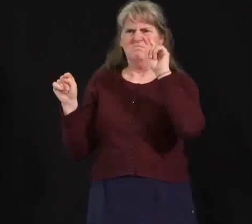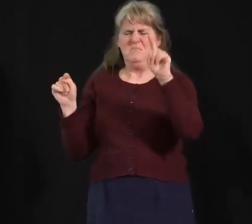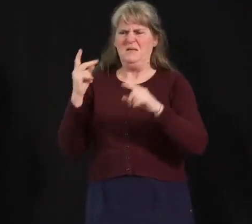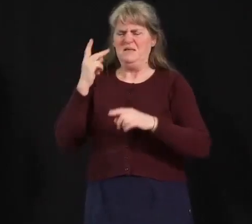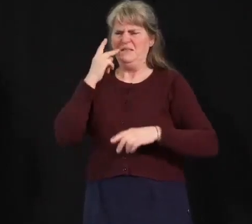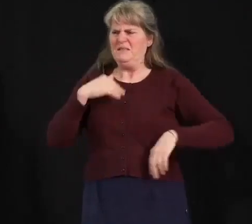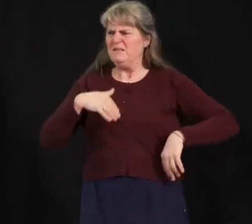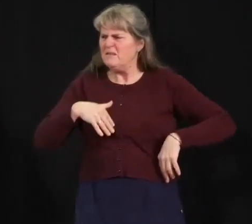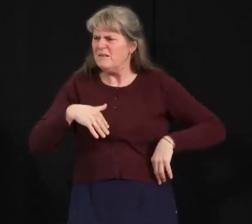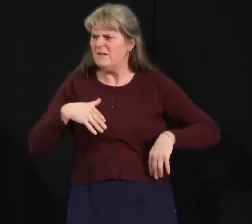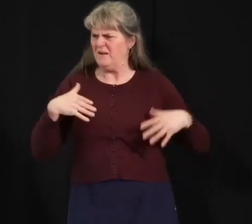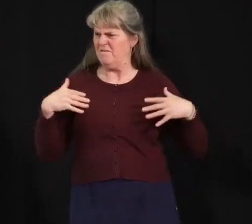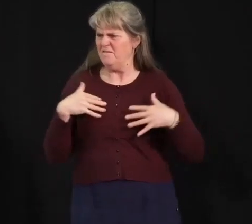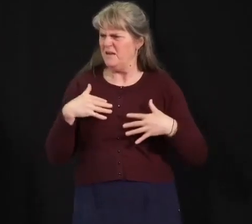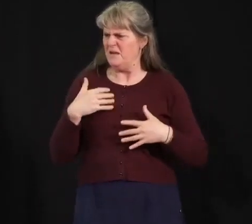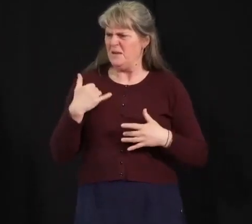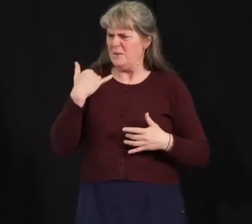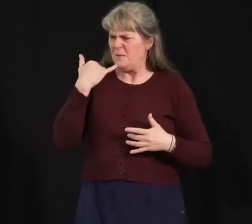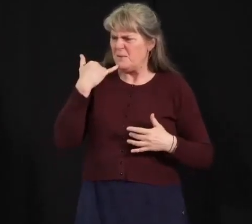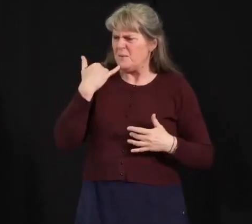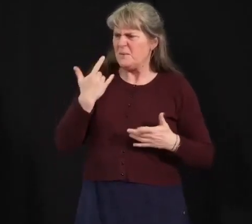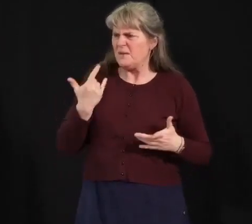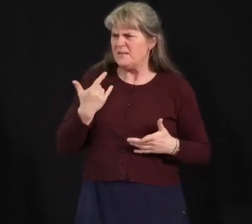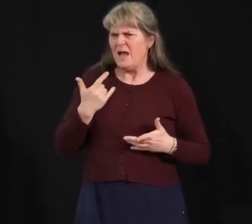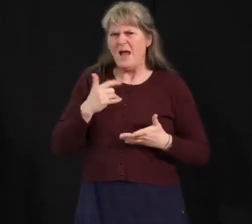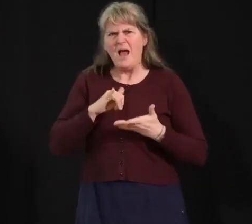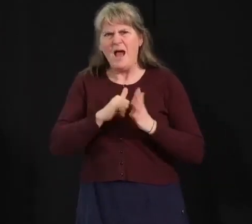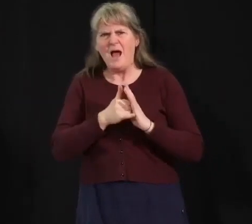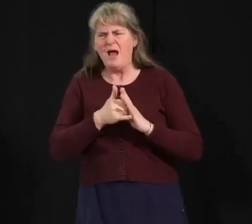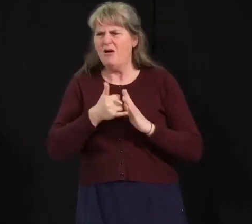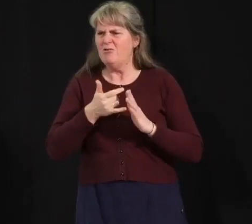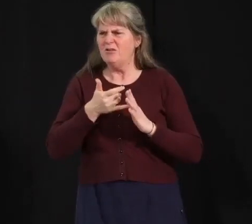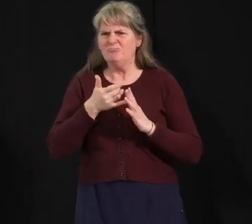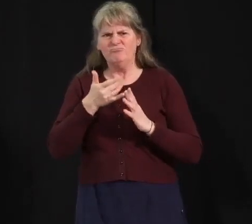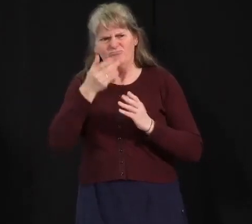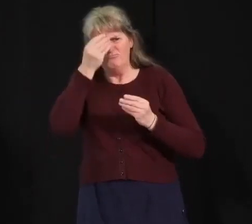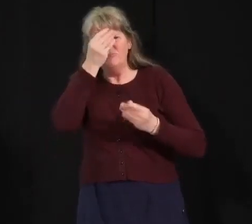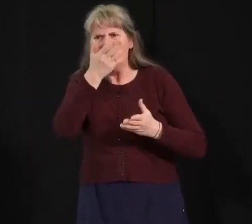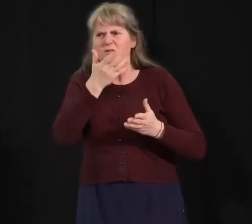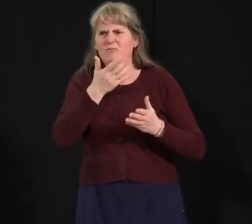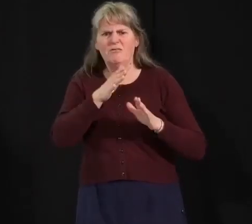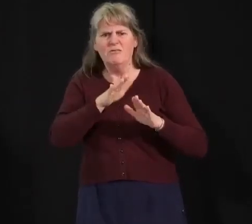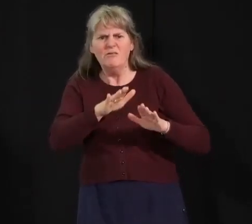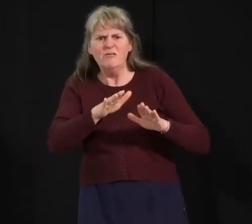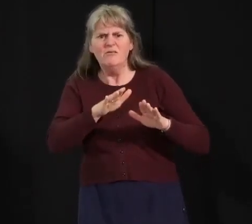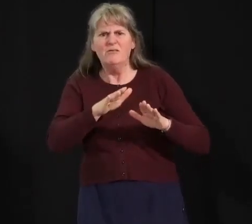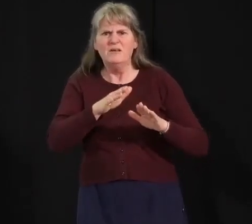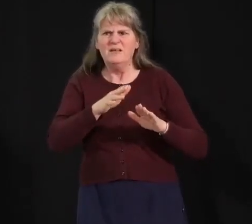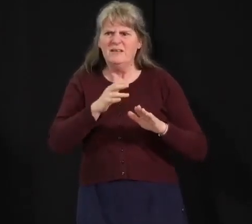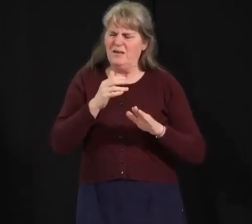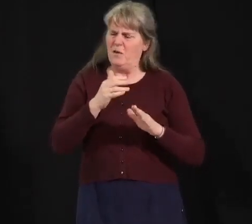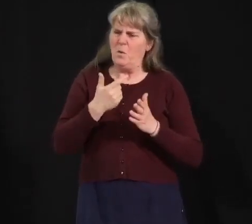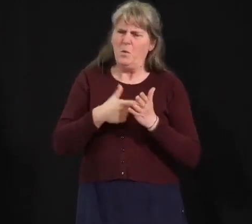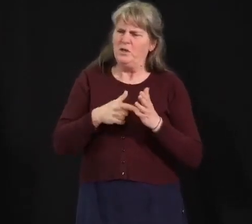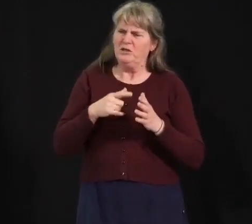from Alaska in the Walmart parking lot on the weekend. What do you say to those